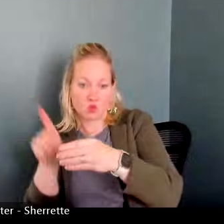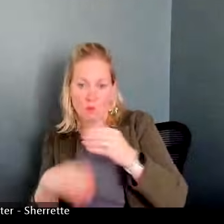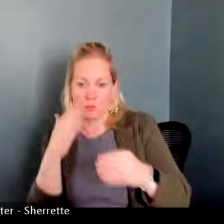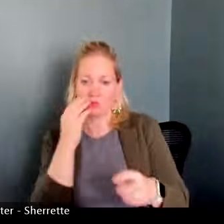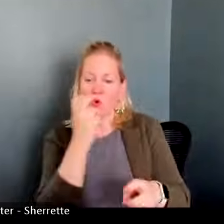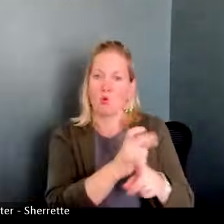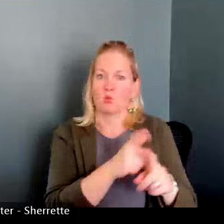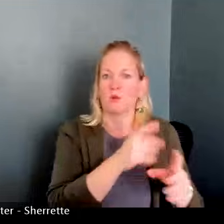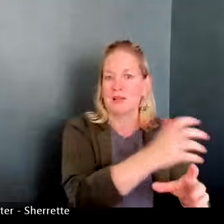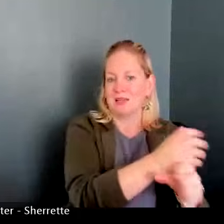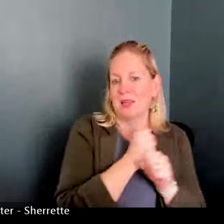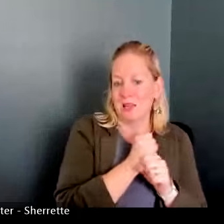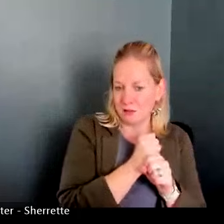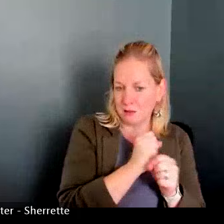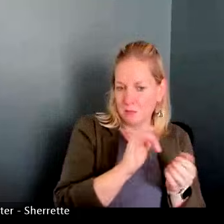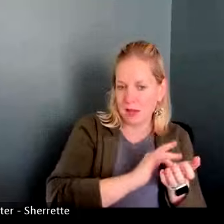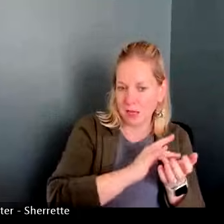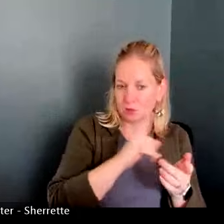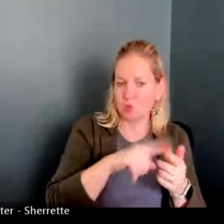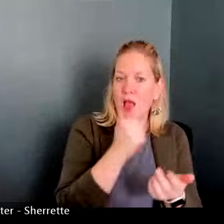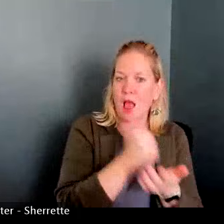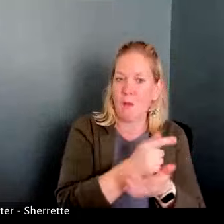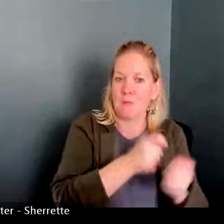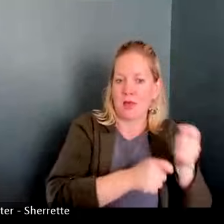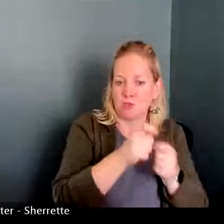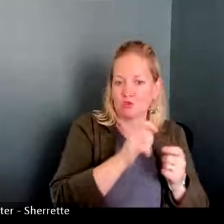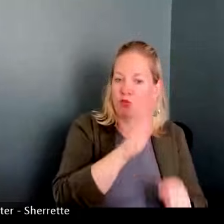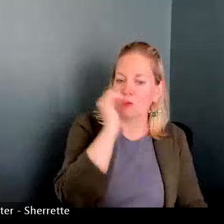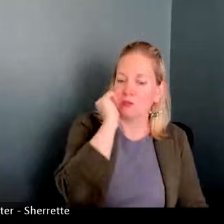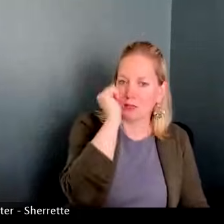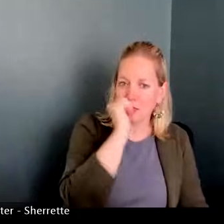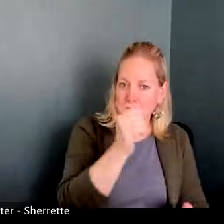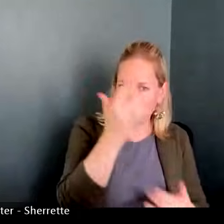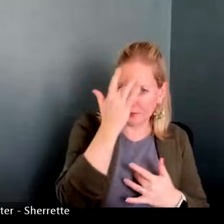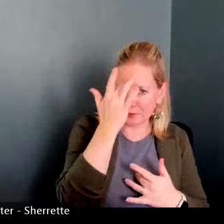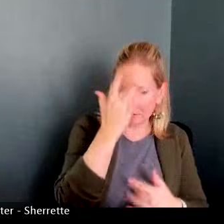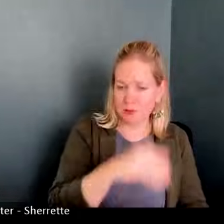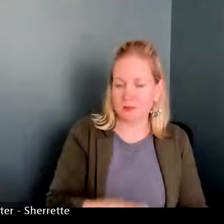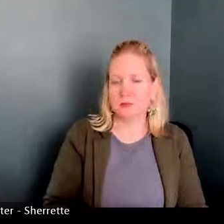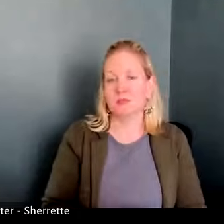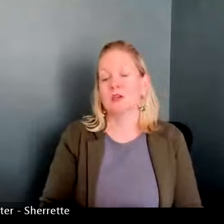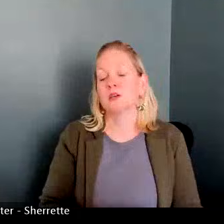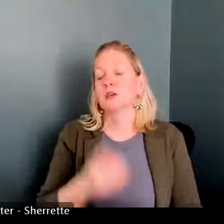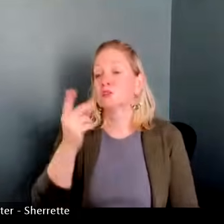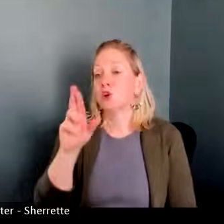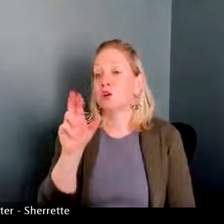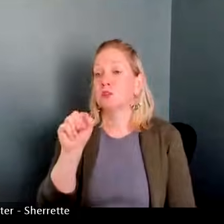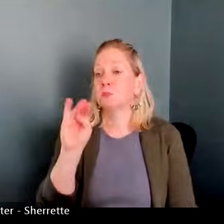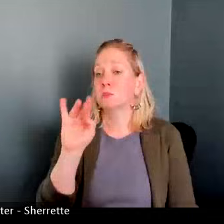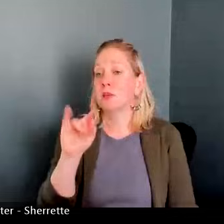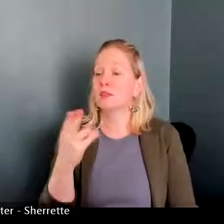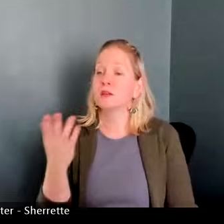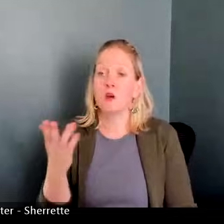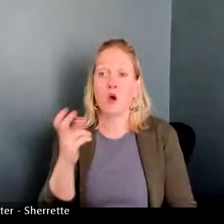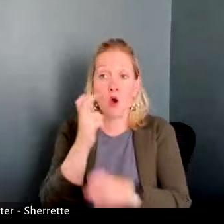Wally Smith: No to the second question. The difficulty obtaining pain treatment has